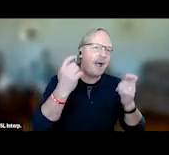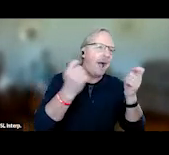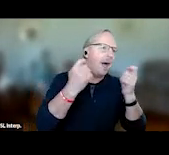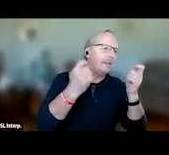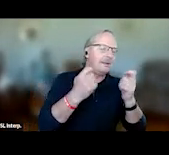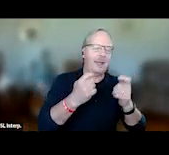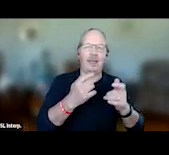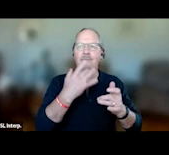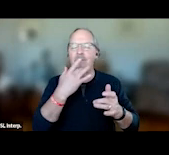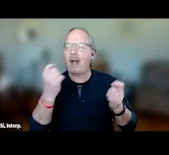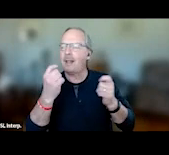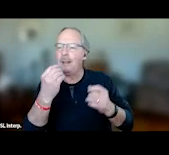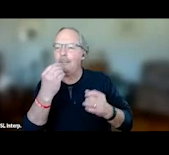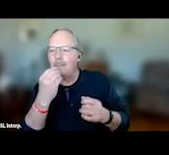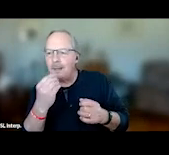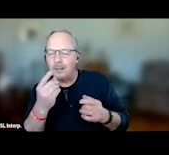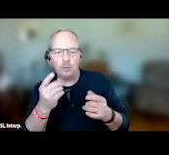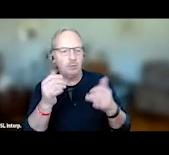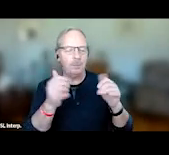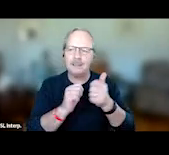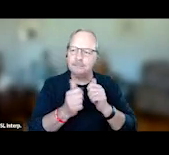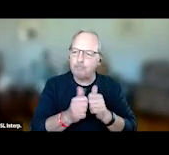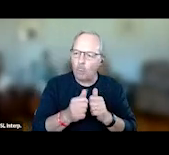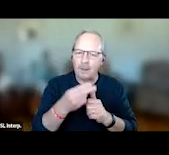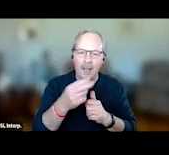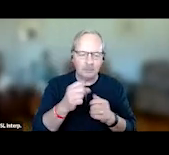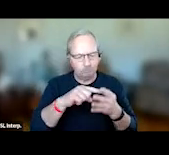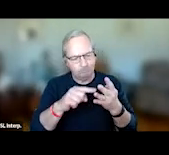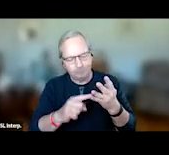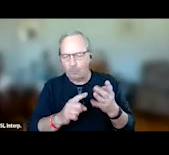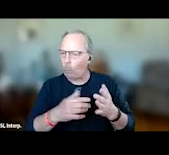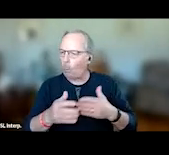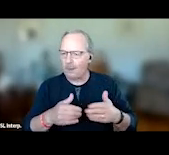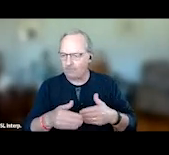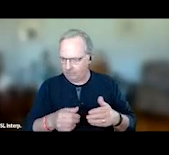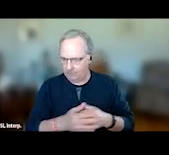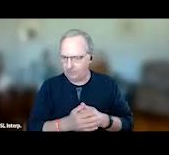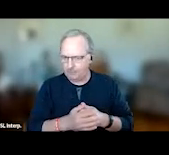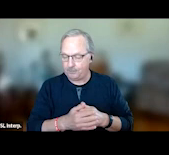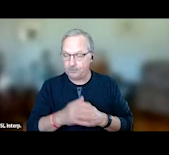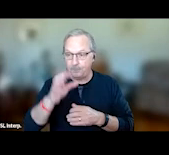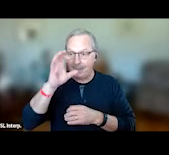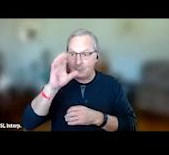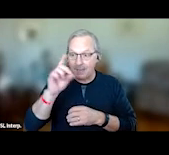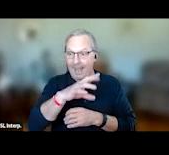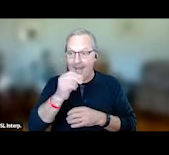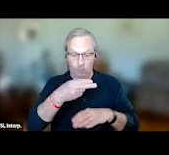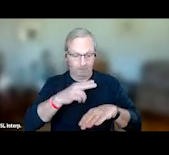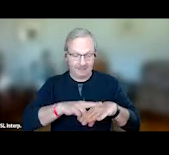Or did you play sports in high school or what have you? Education and normalization. If you know enough about their condition,